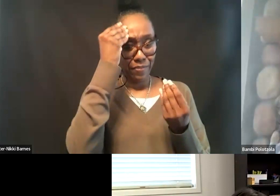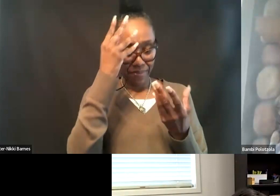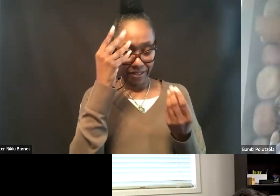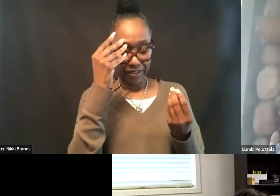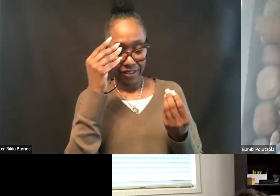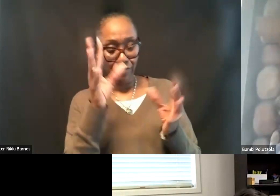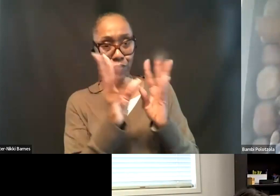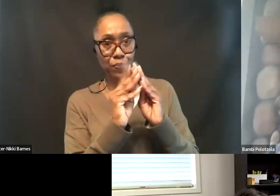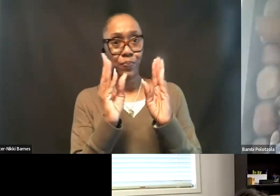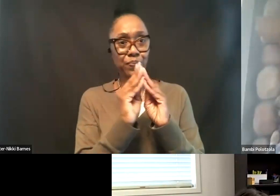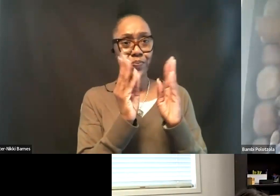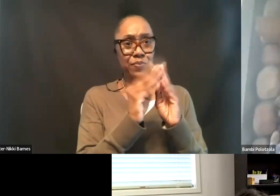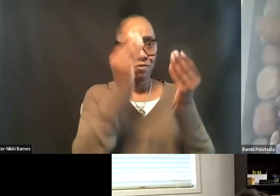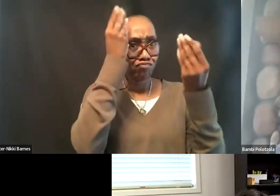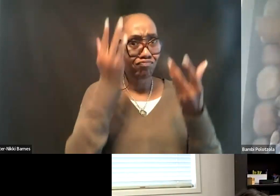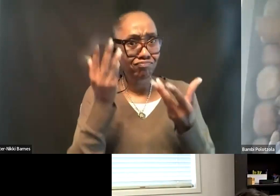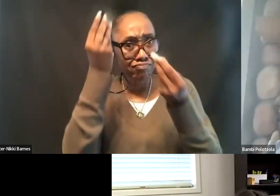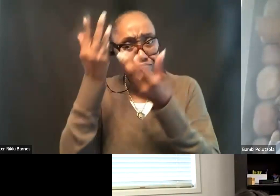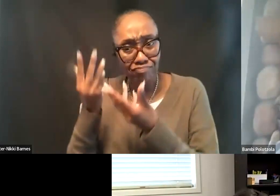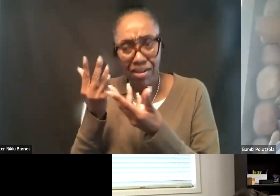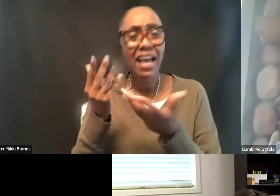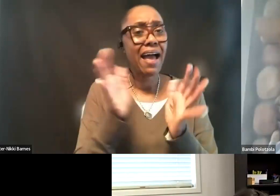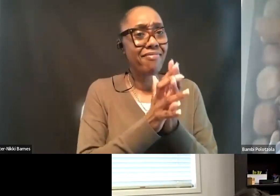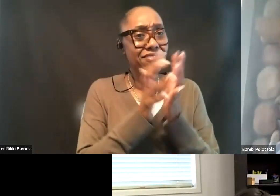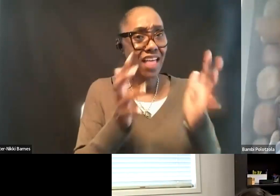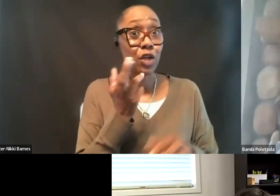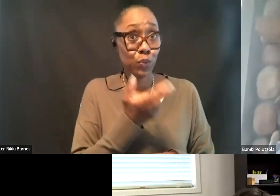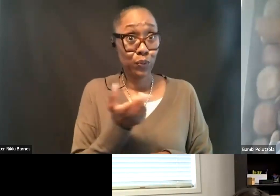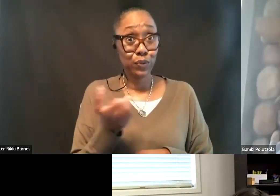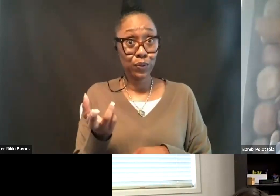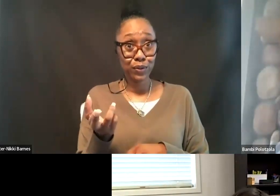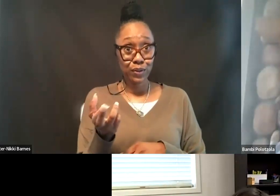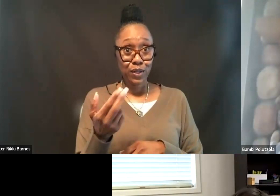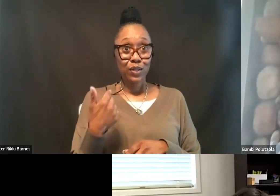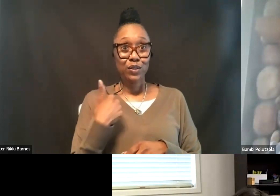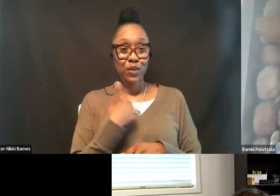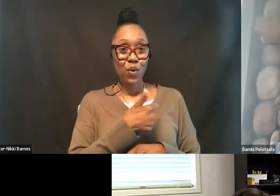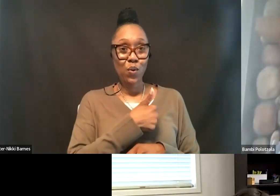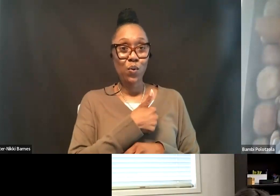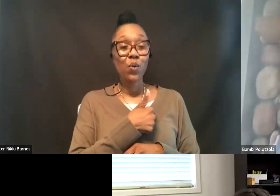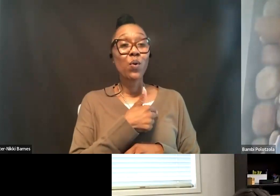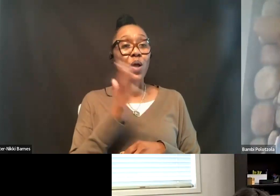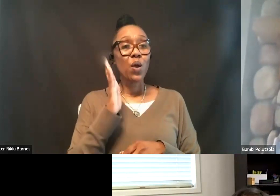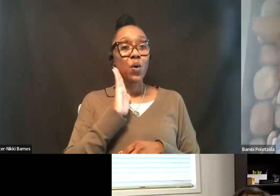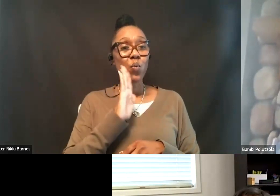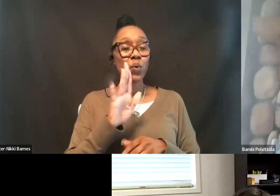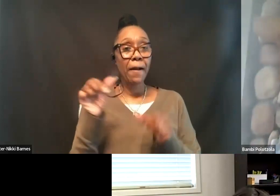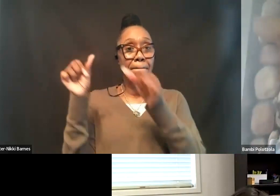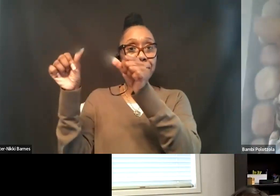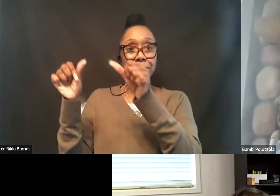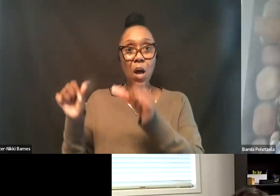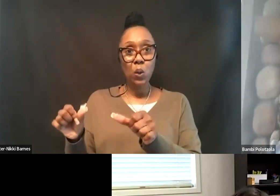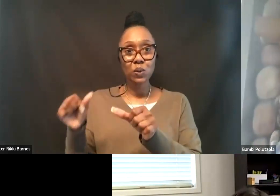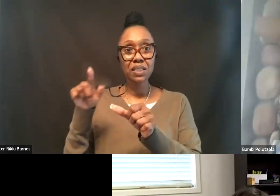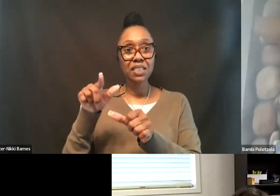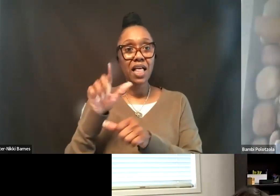We will link any resources that you send in the conference. Schedule as well as the recording of this session.